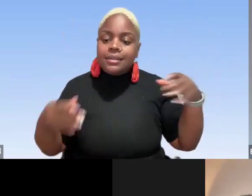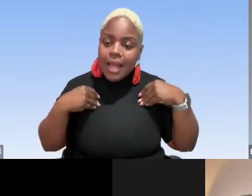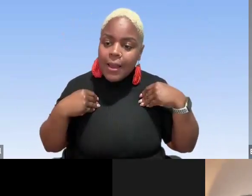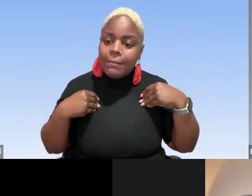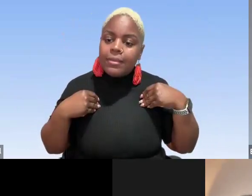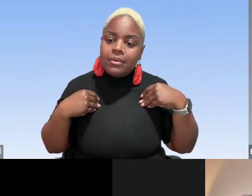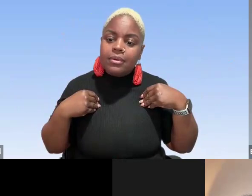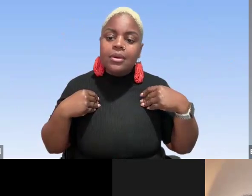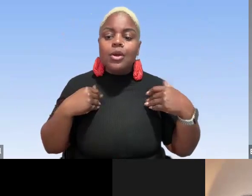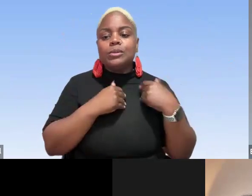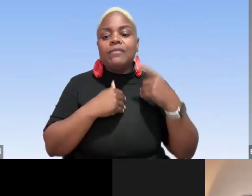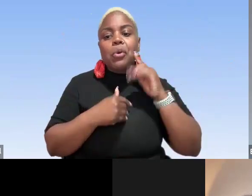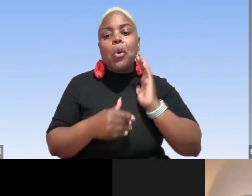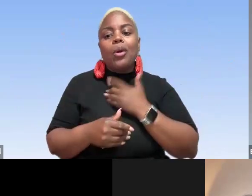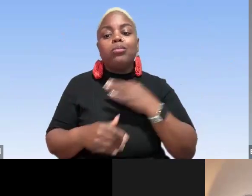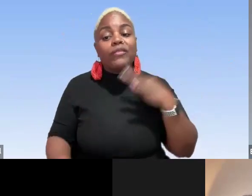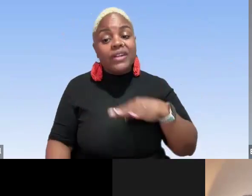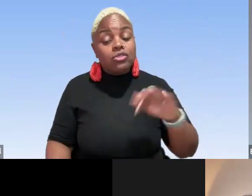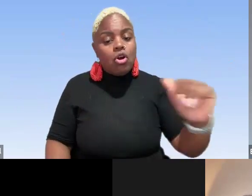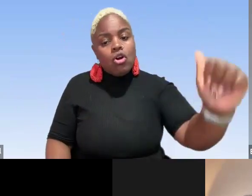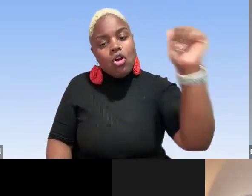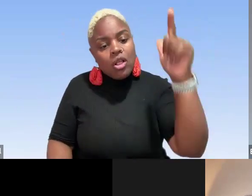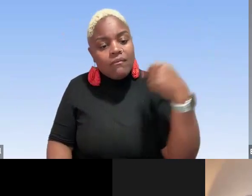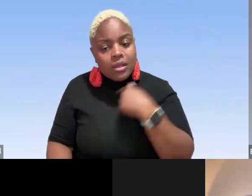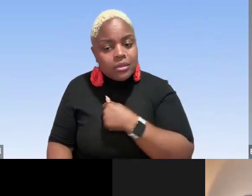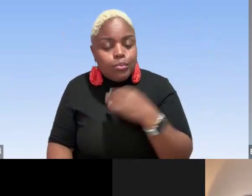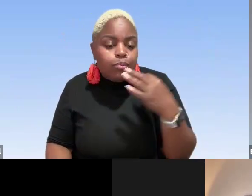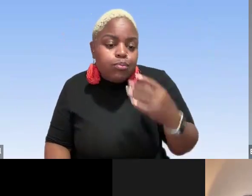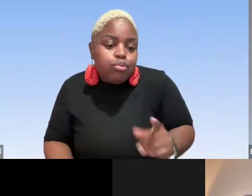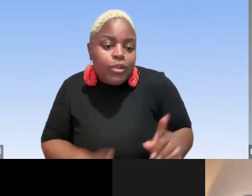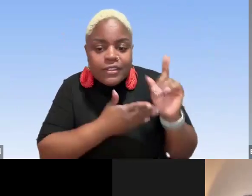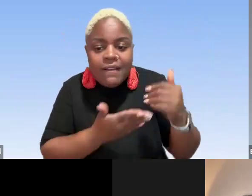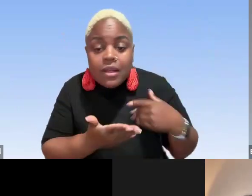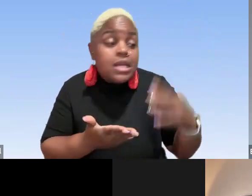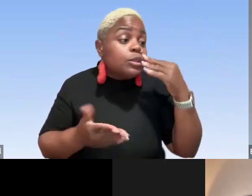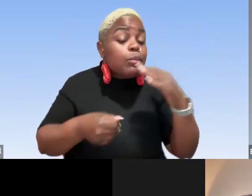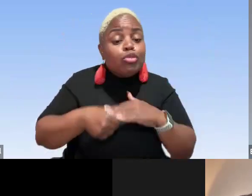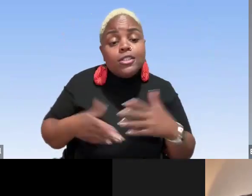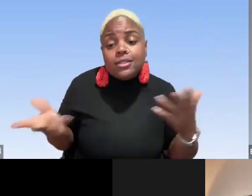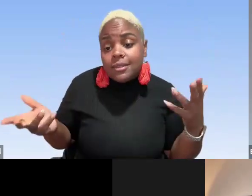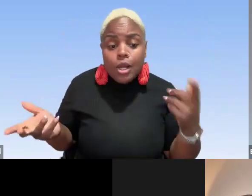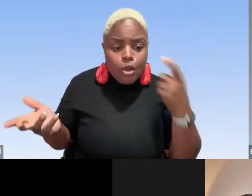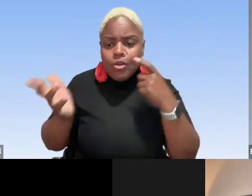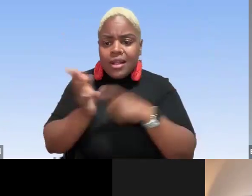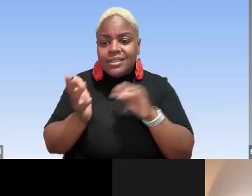even, even those of us who are mostly oppressed. You know, I think that recognizing our personal privilege adds to our power, um, and to the way that